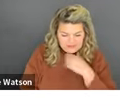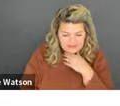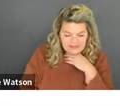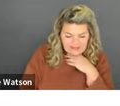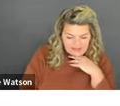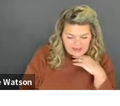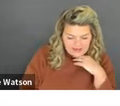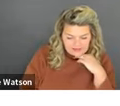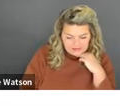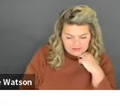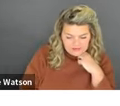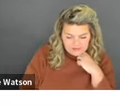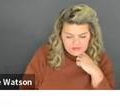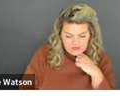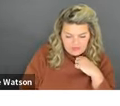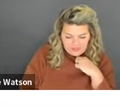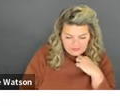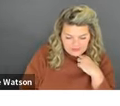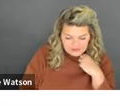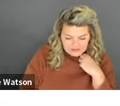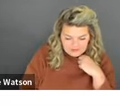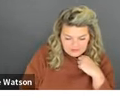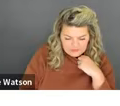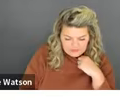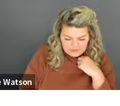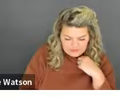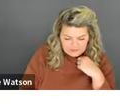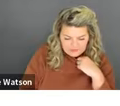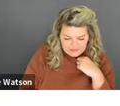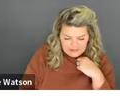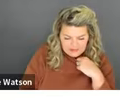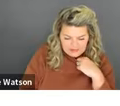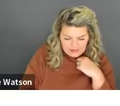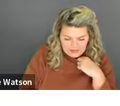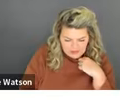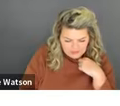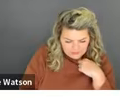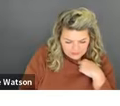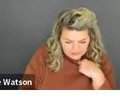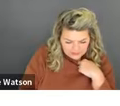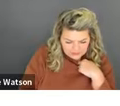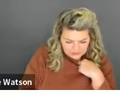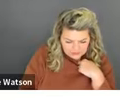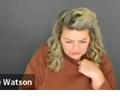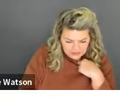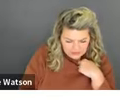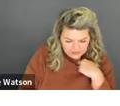"Is the A hand 'sorry' a regional difference, or just a further step from English?